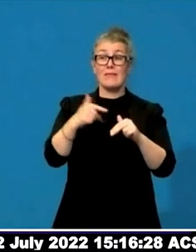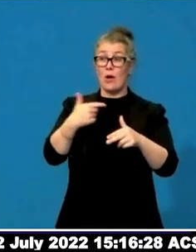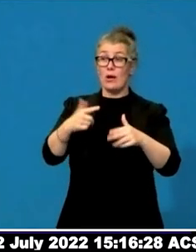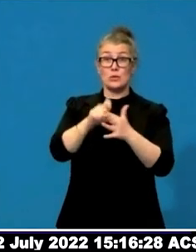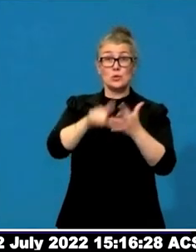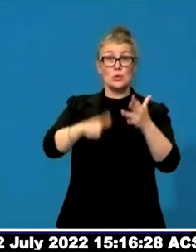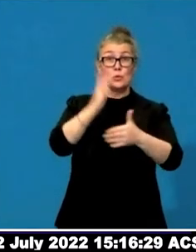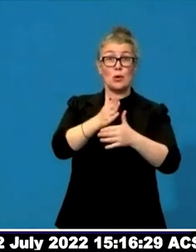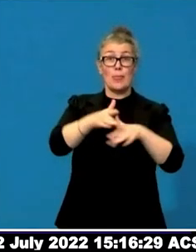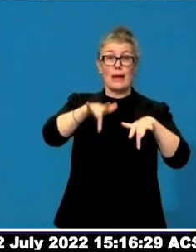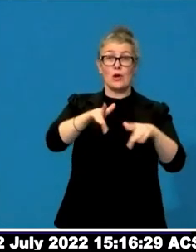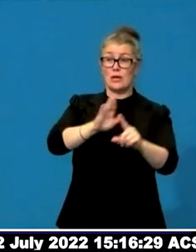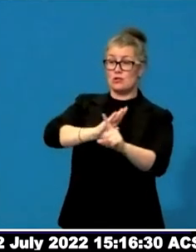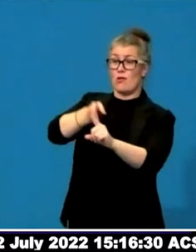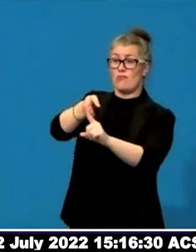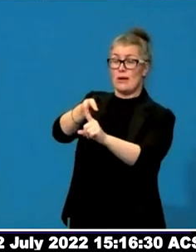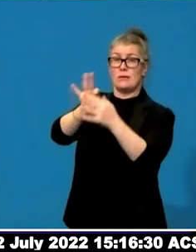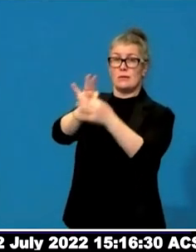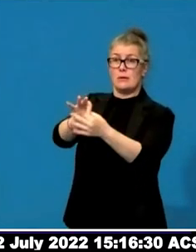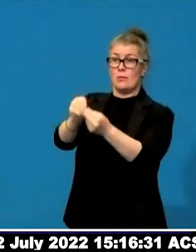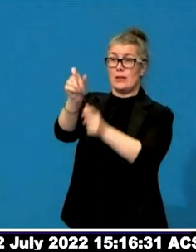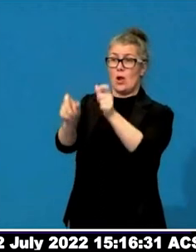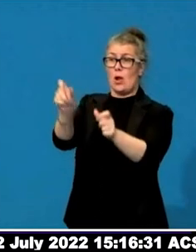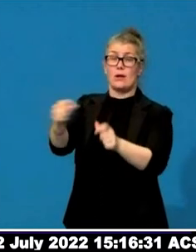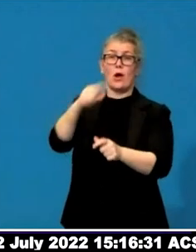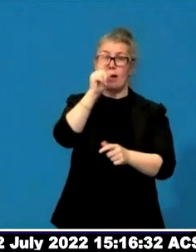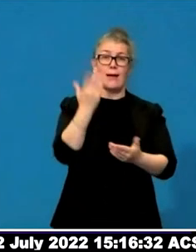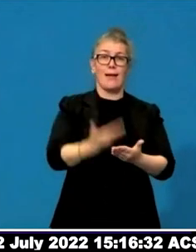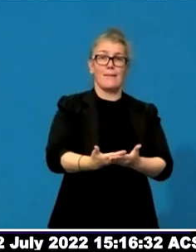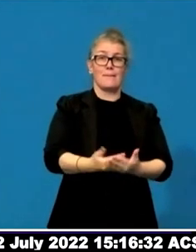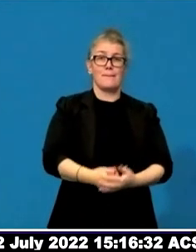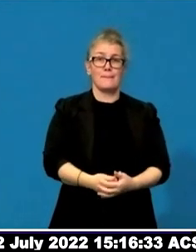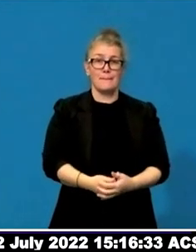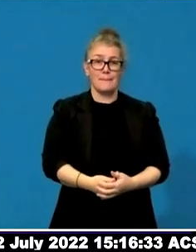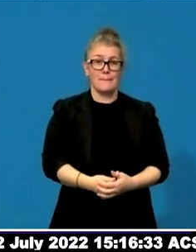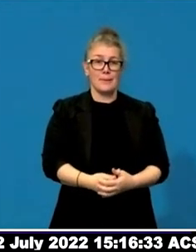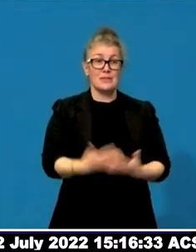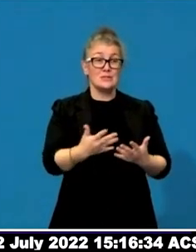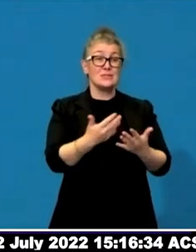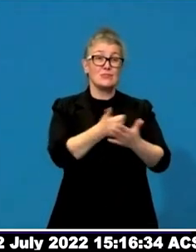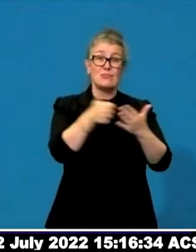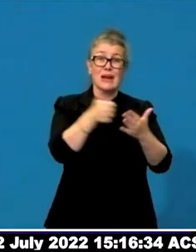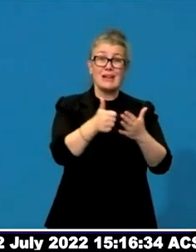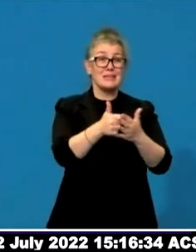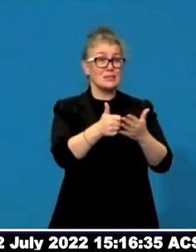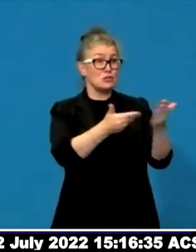So it's not viable for services to often come together and share information and knowledge.